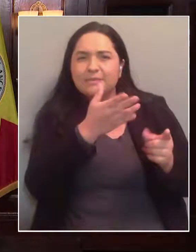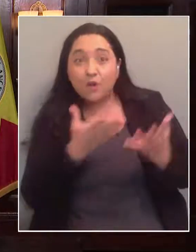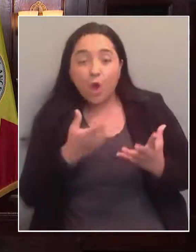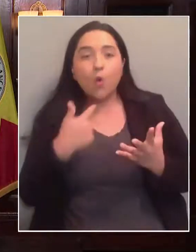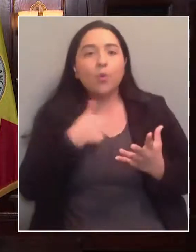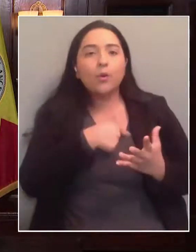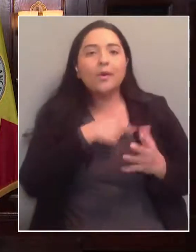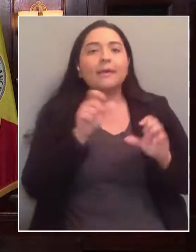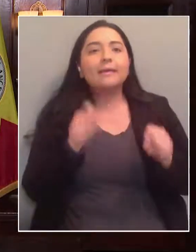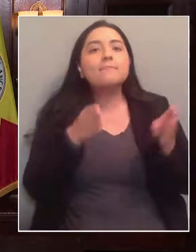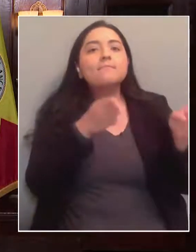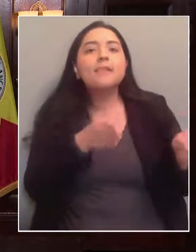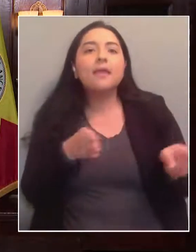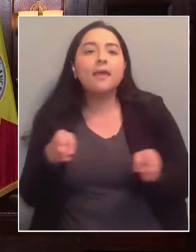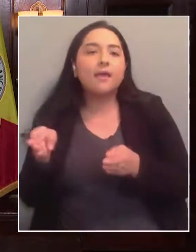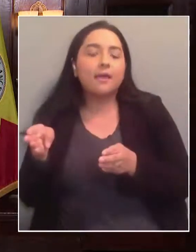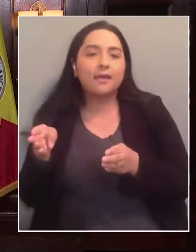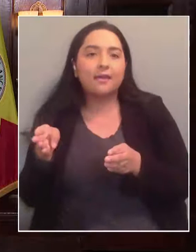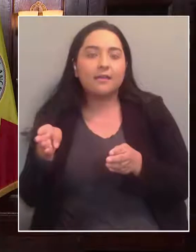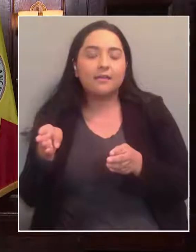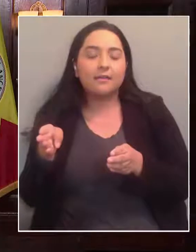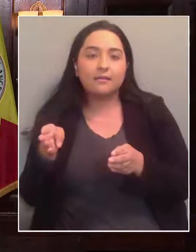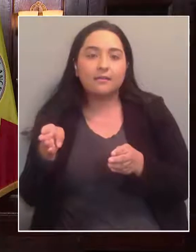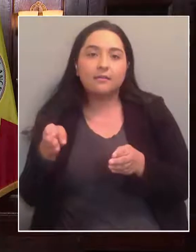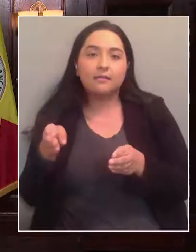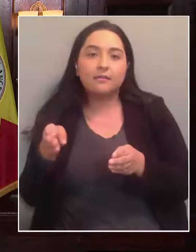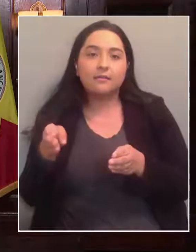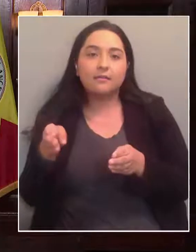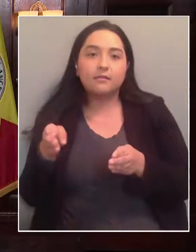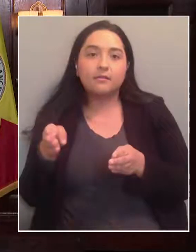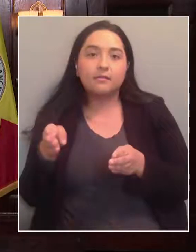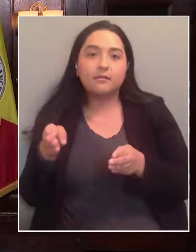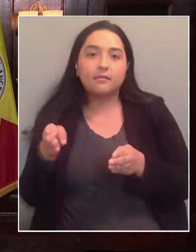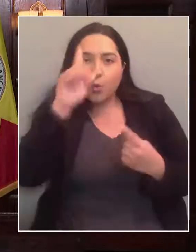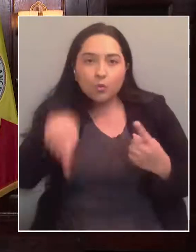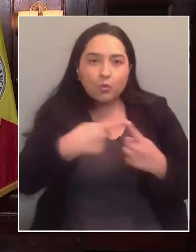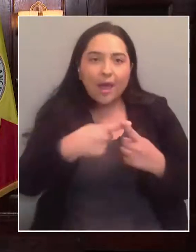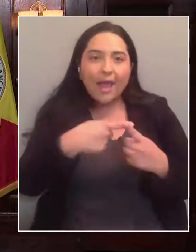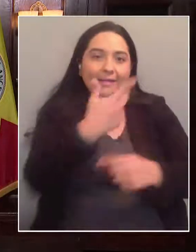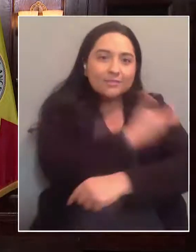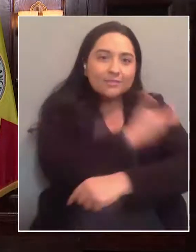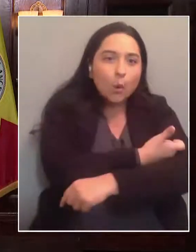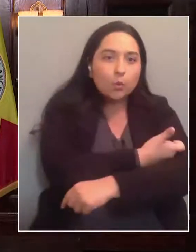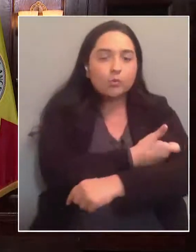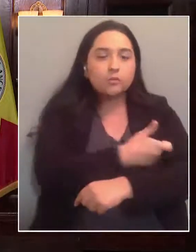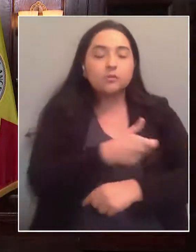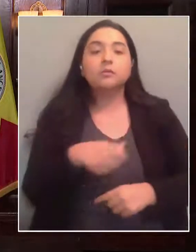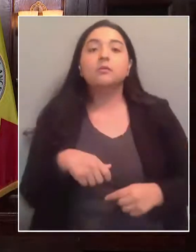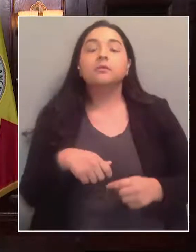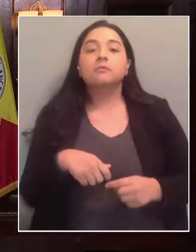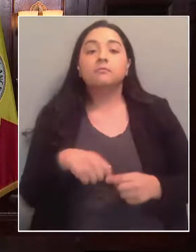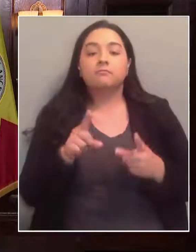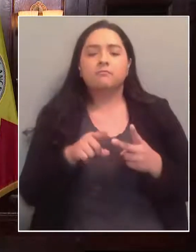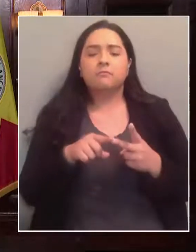PREDICTABILITY. SECOND TERM OF HIGH POSITIVITY RATE.